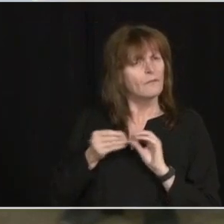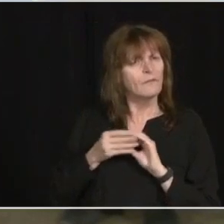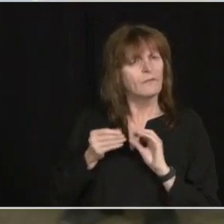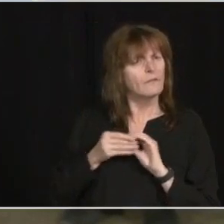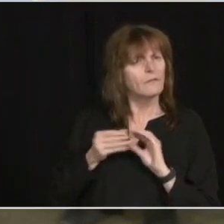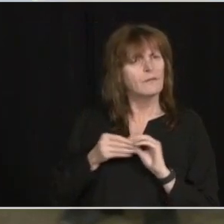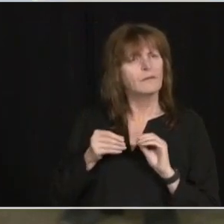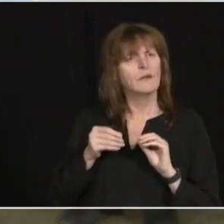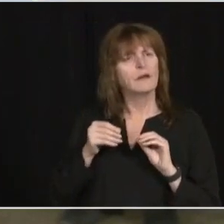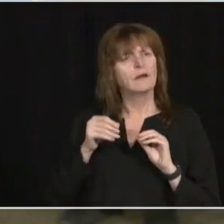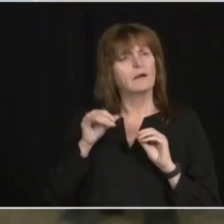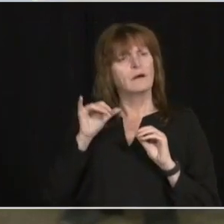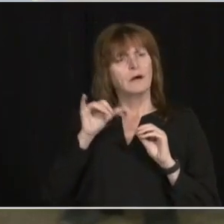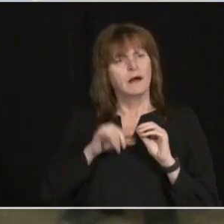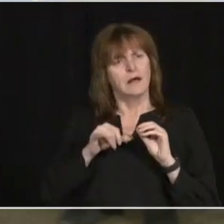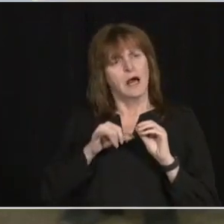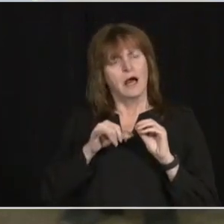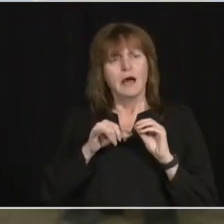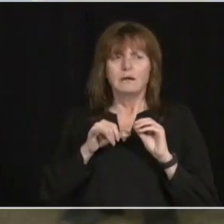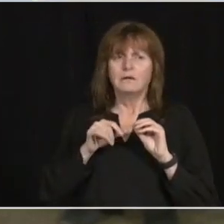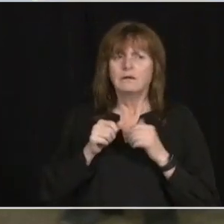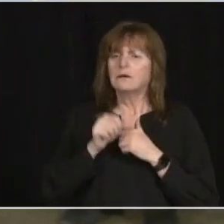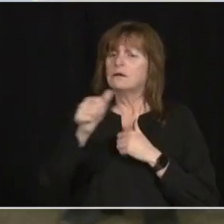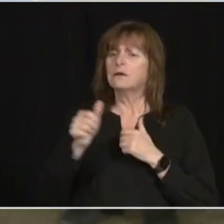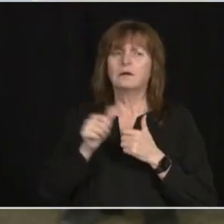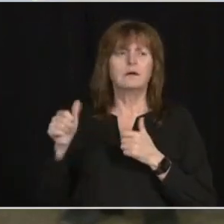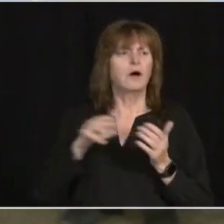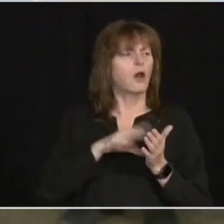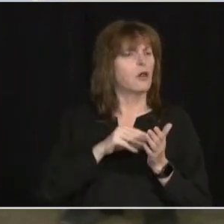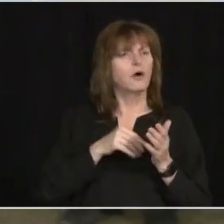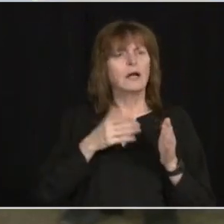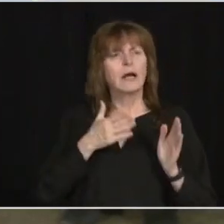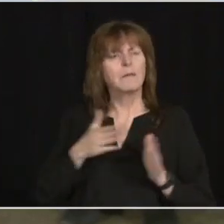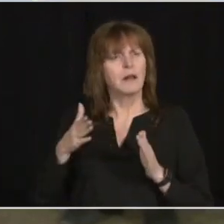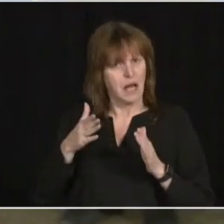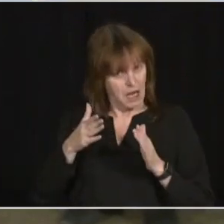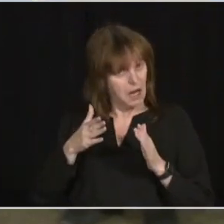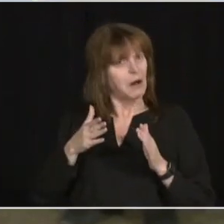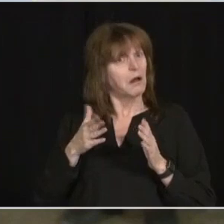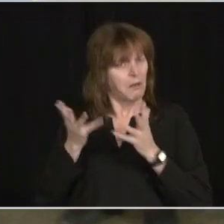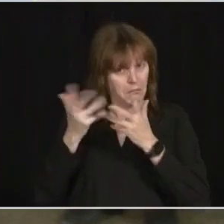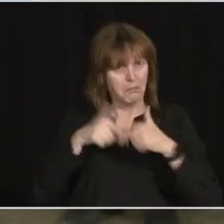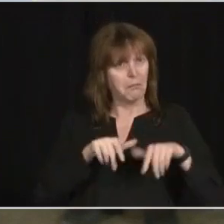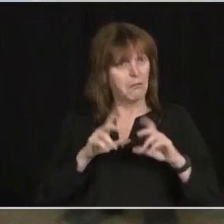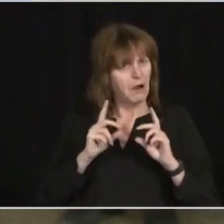seems that it came together in a matter of days that you described today, by the end